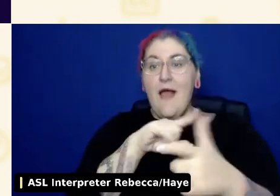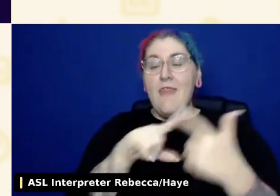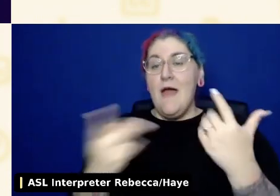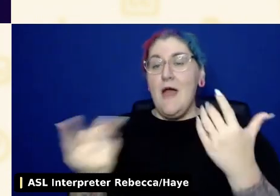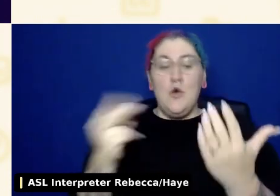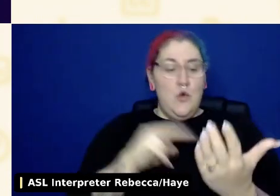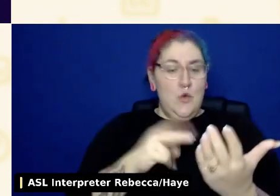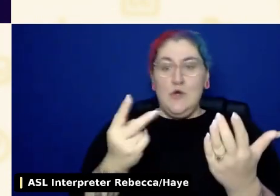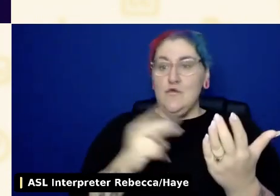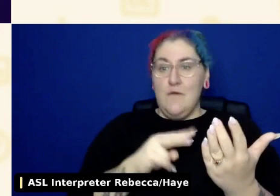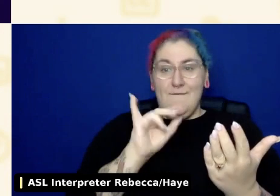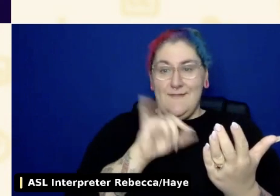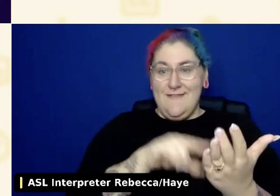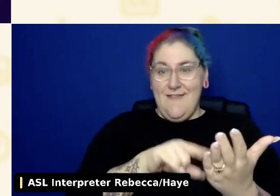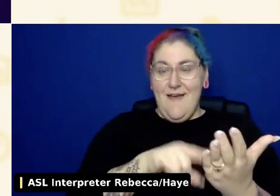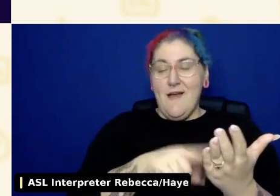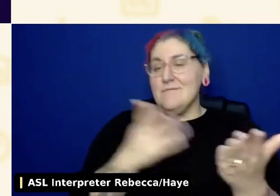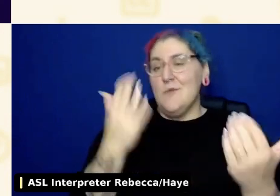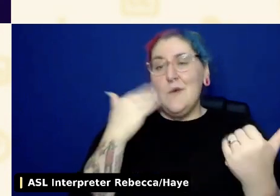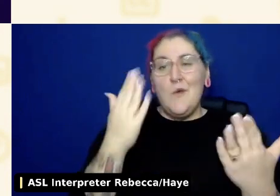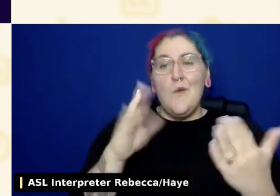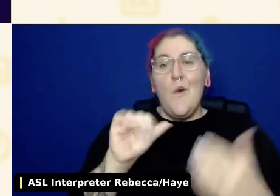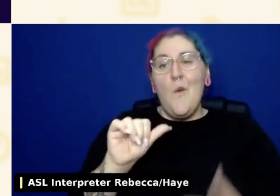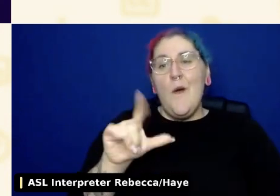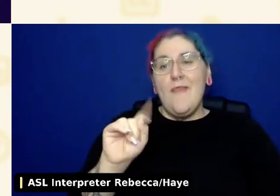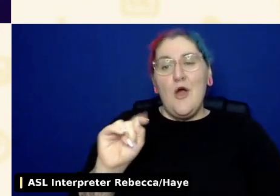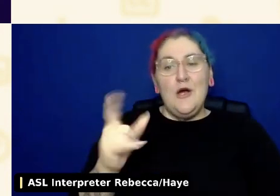for this is, because the user obviously didn't provide it.